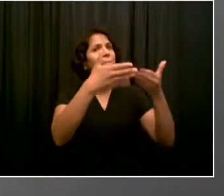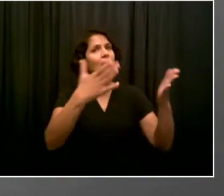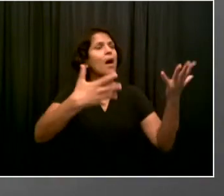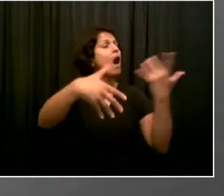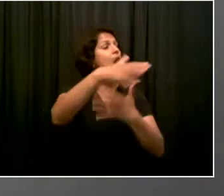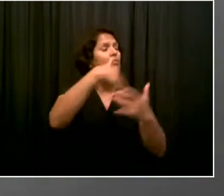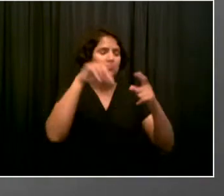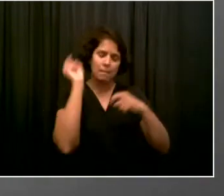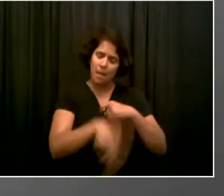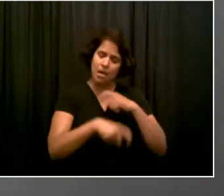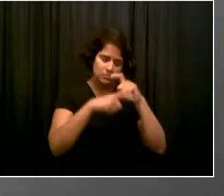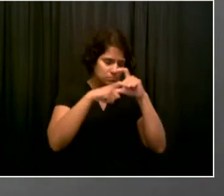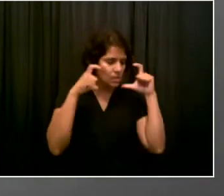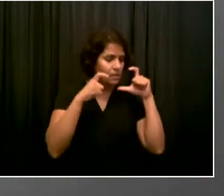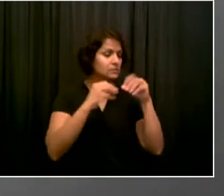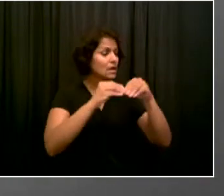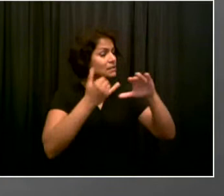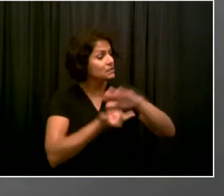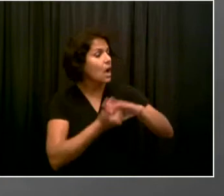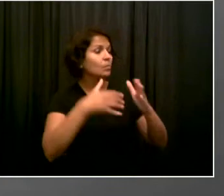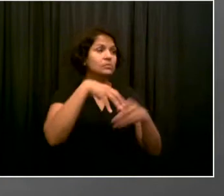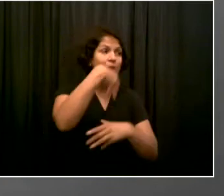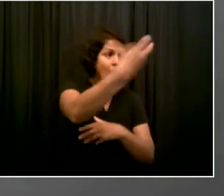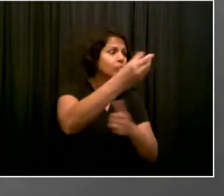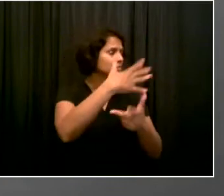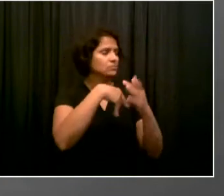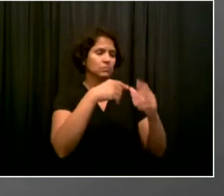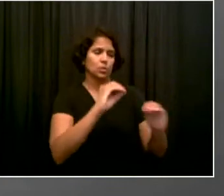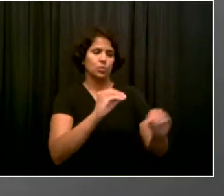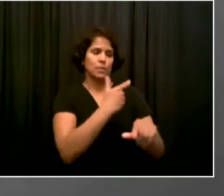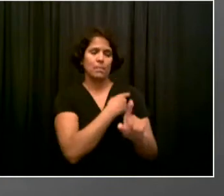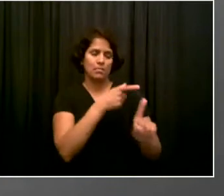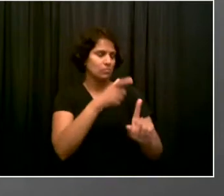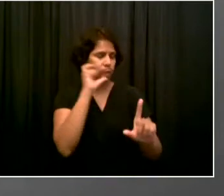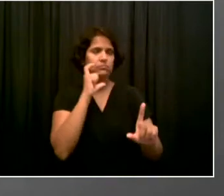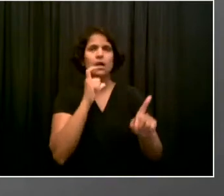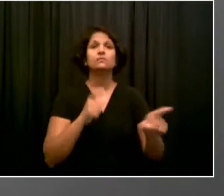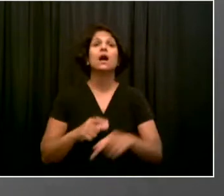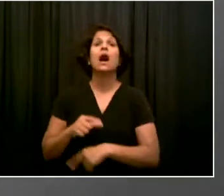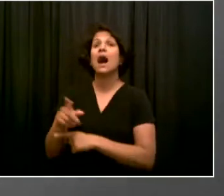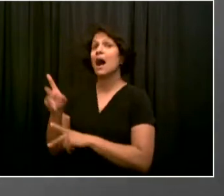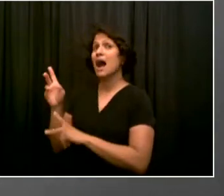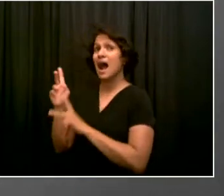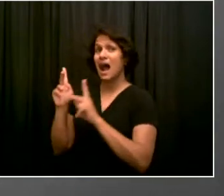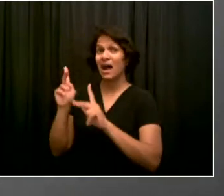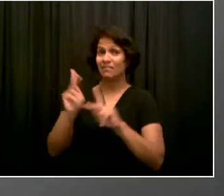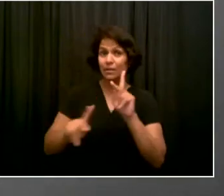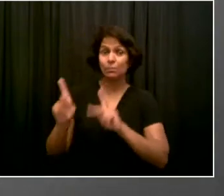MASKS IN ALL PUBLIC SETTINGS. I THINK PEOPLE HAVE HEARD THE